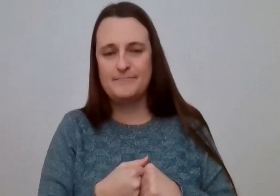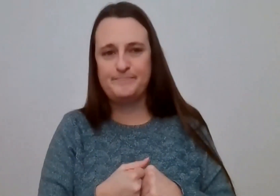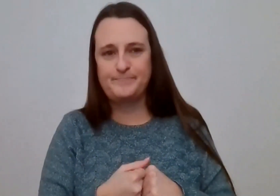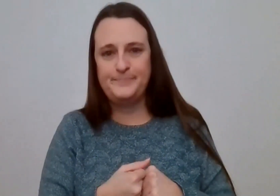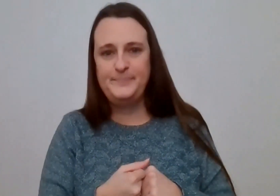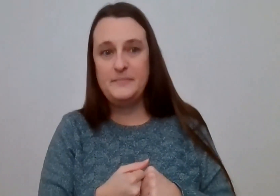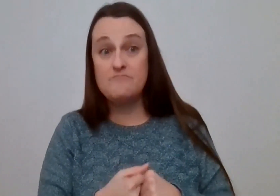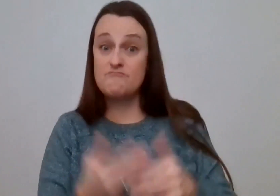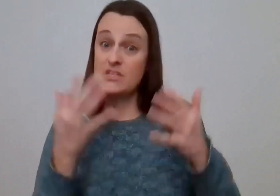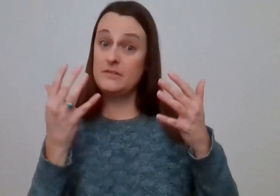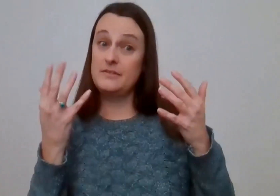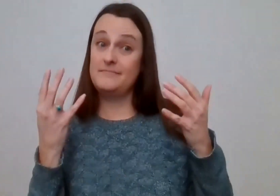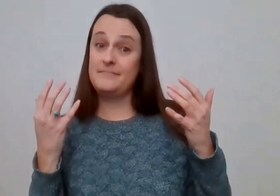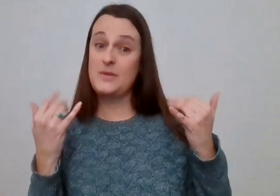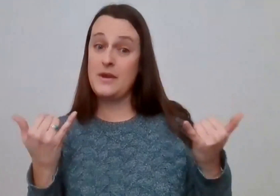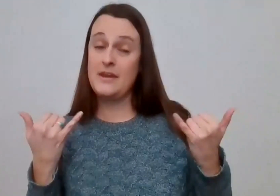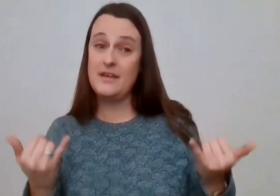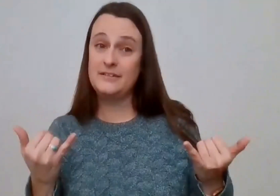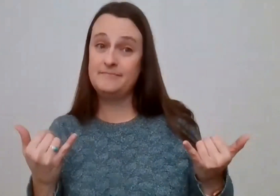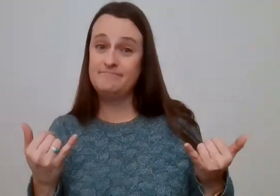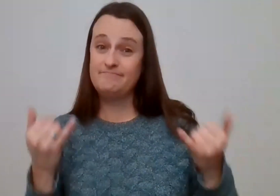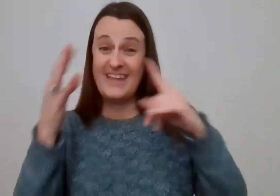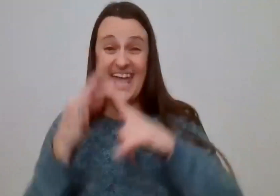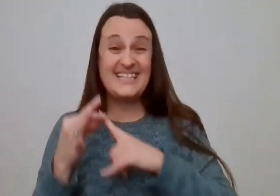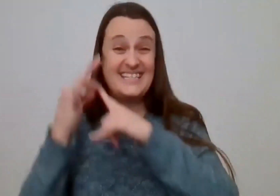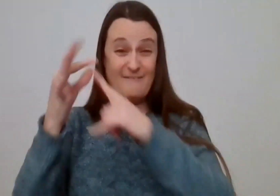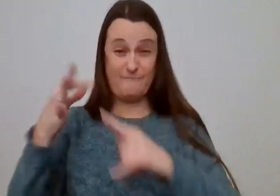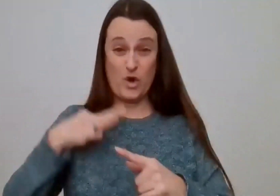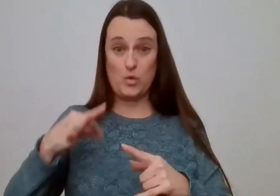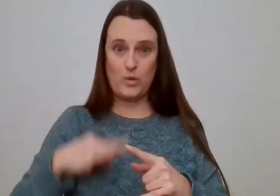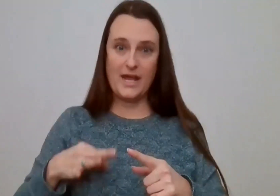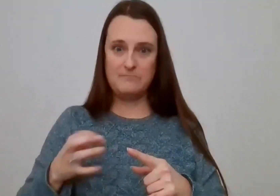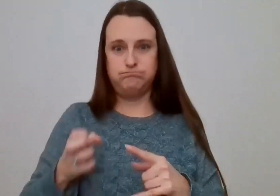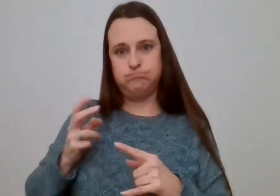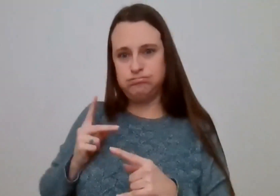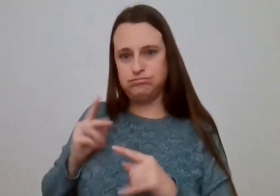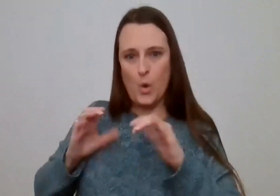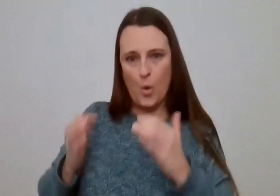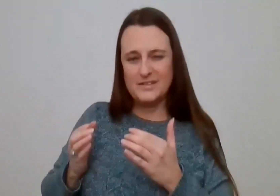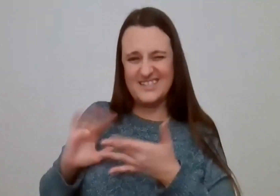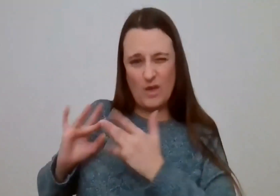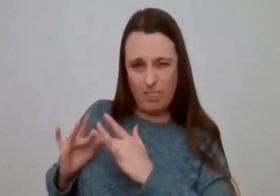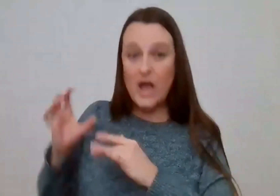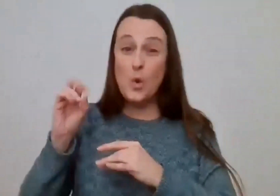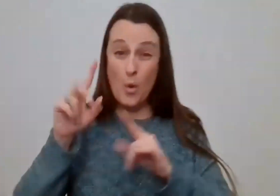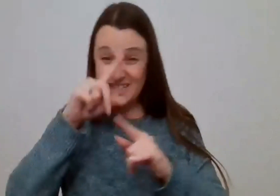credit recovery courses that are usually online or a student going to summer school we don't have you